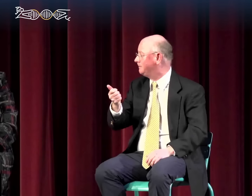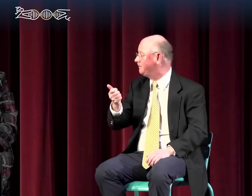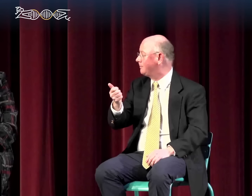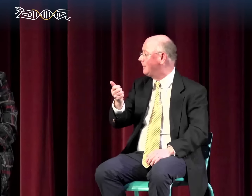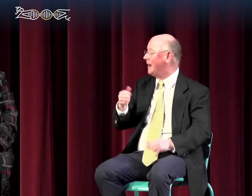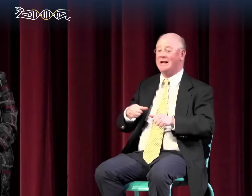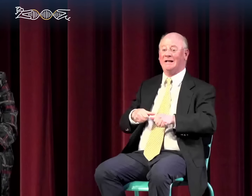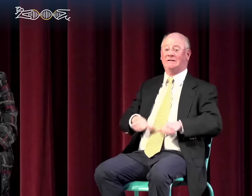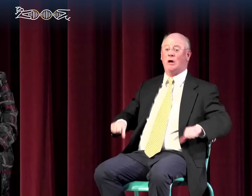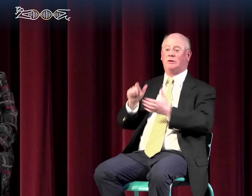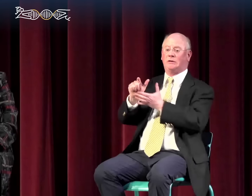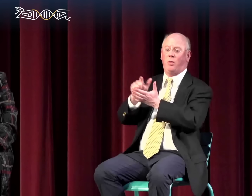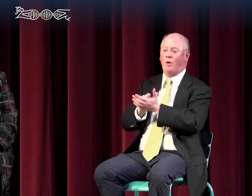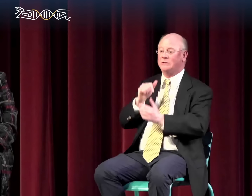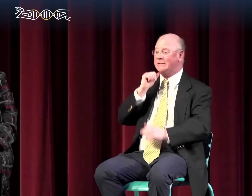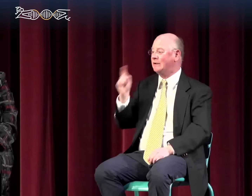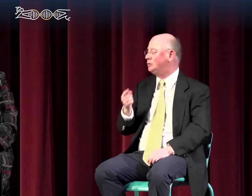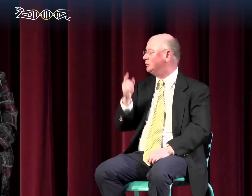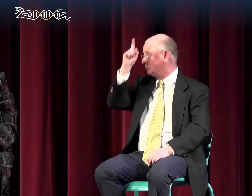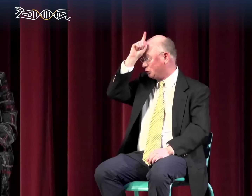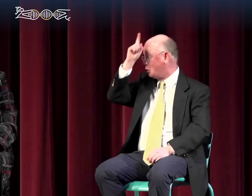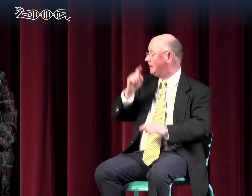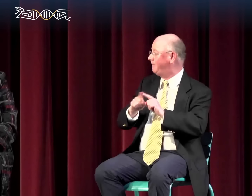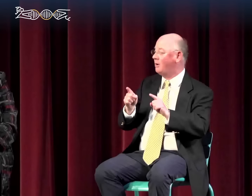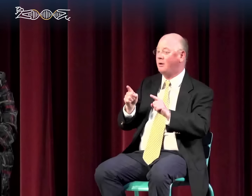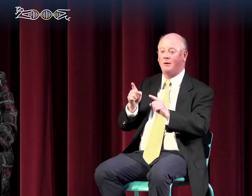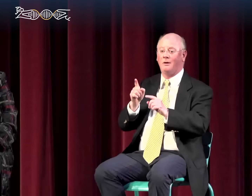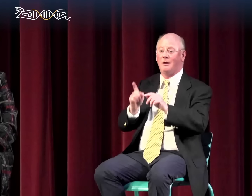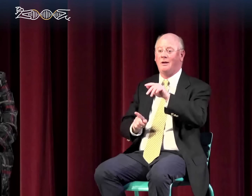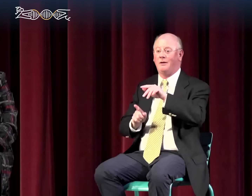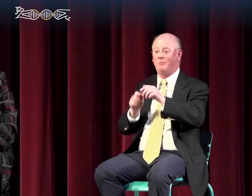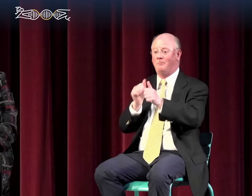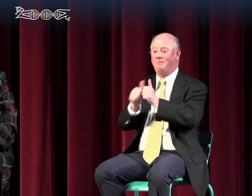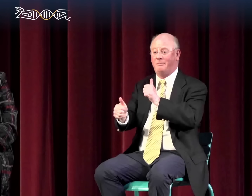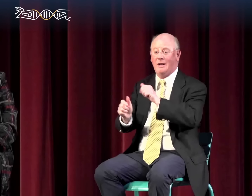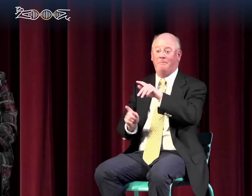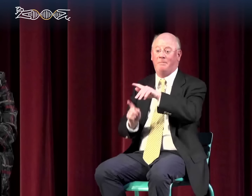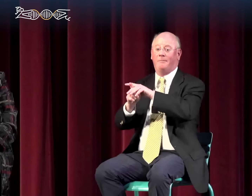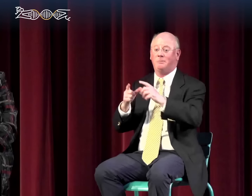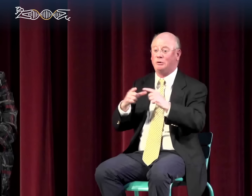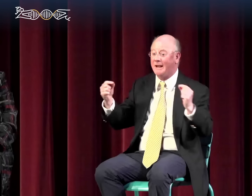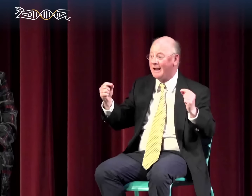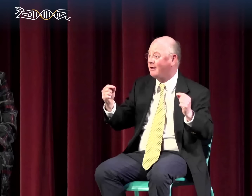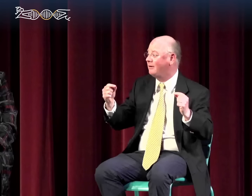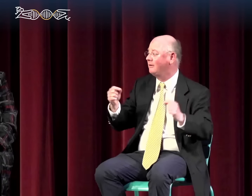The sterilization laws weren't unique to Germany actually also were passed